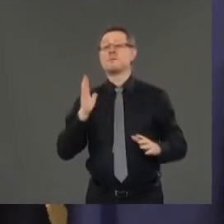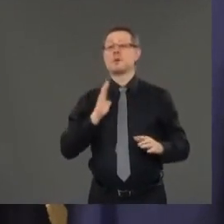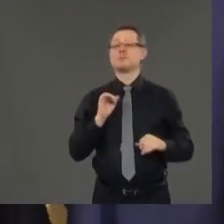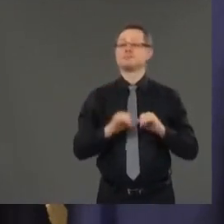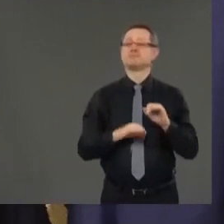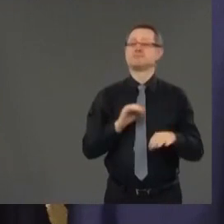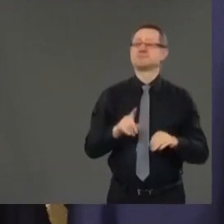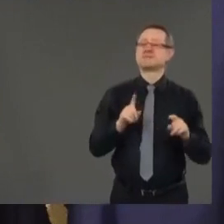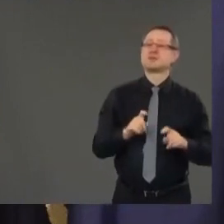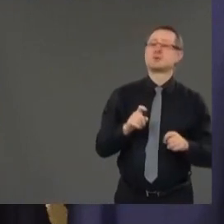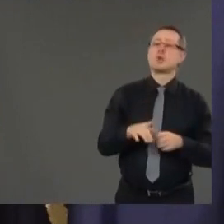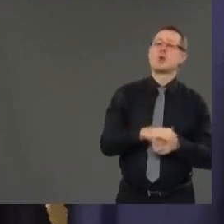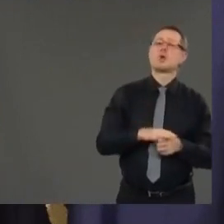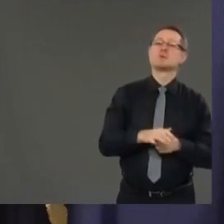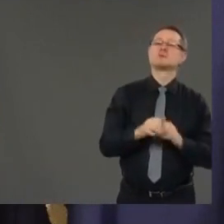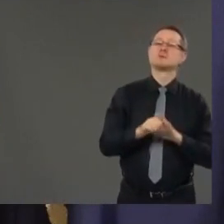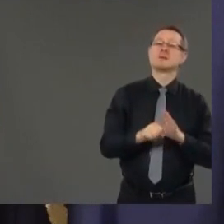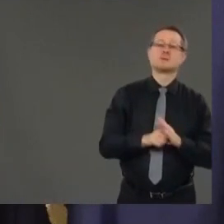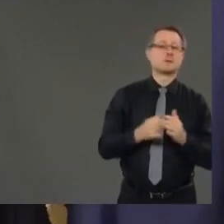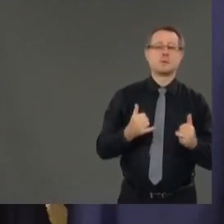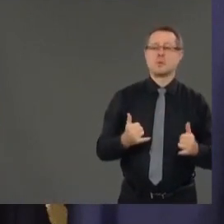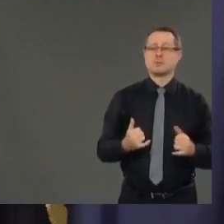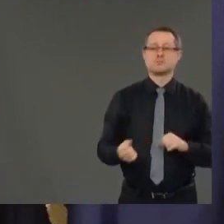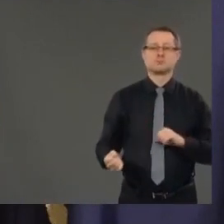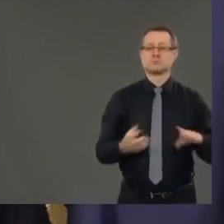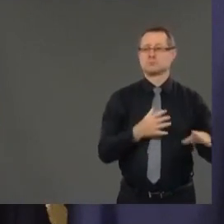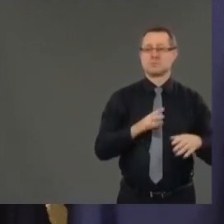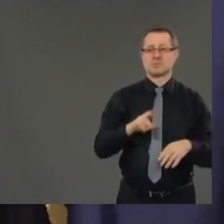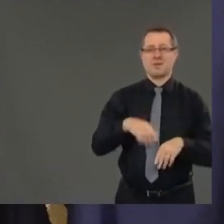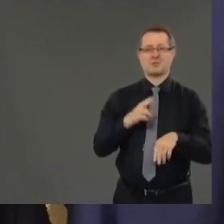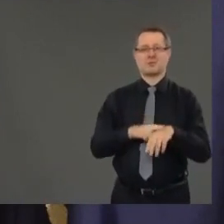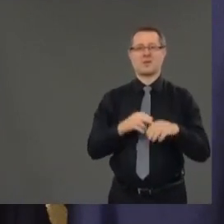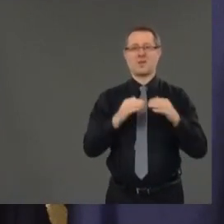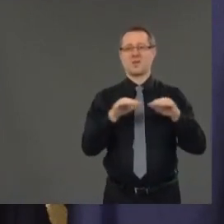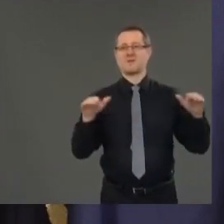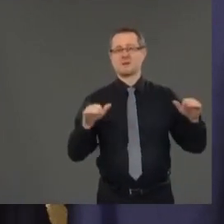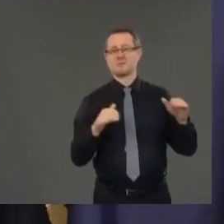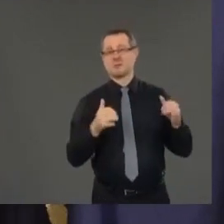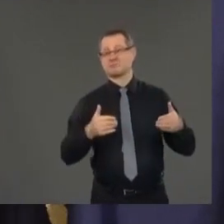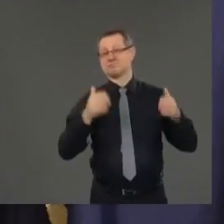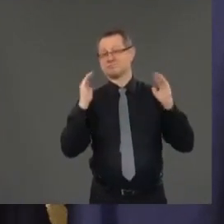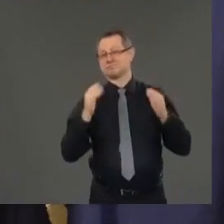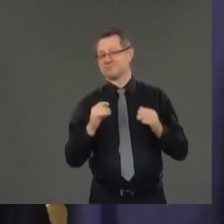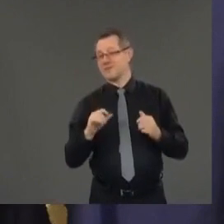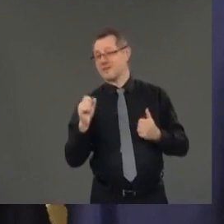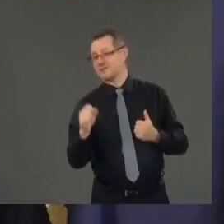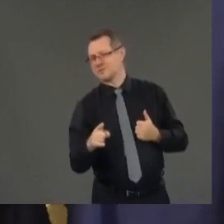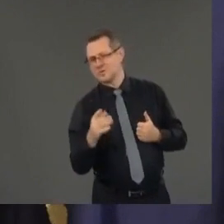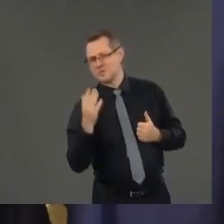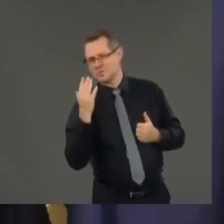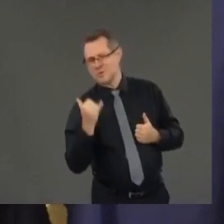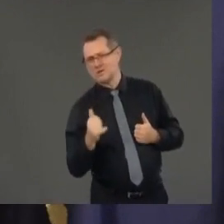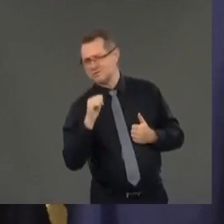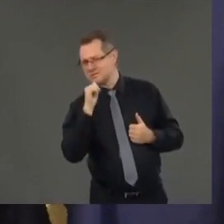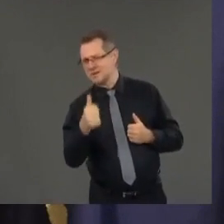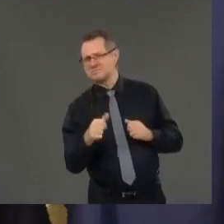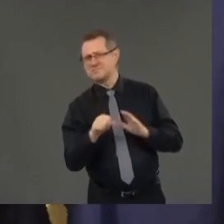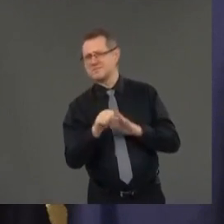OF THESE STATES WHO ARE NOW GOING TO THE NATIONAL LABS.